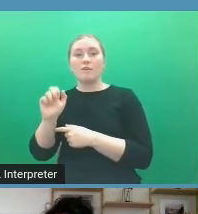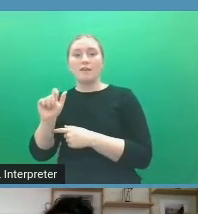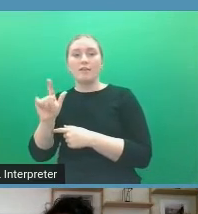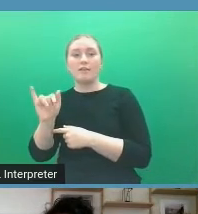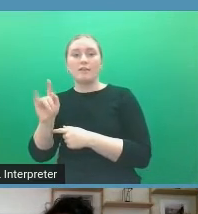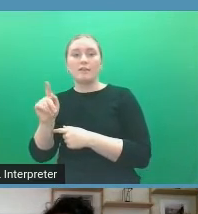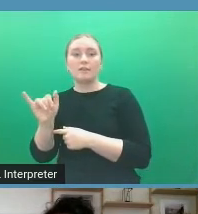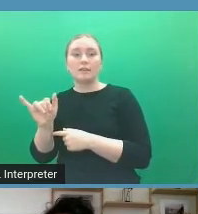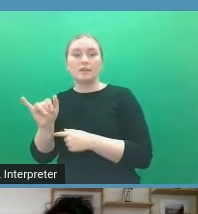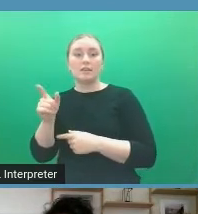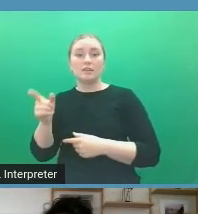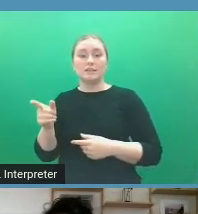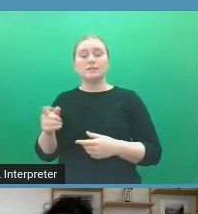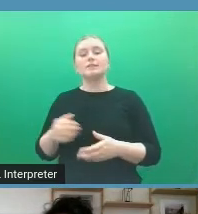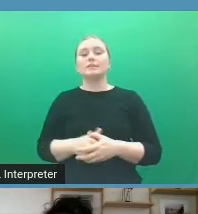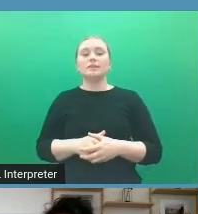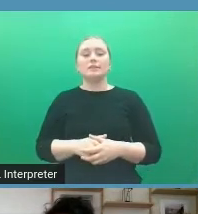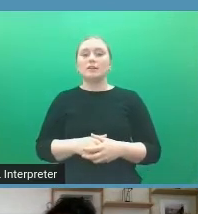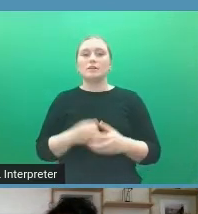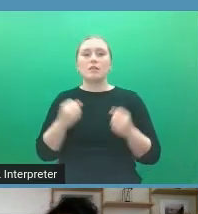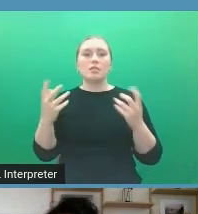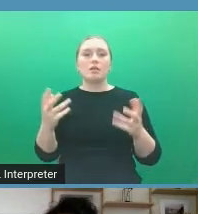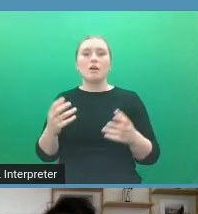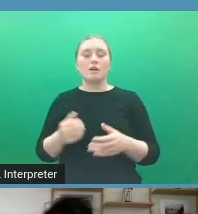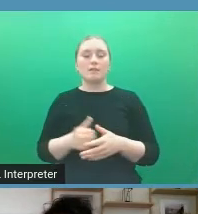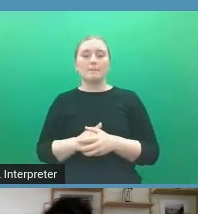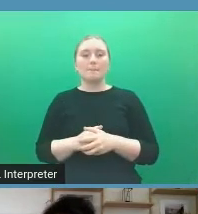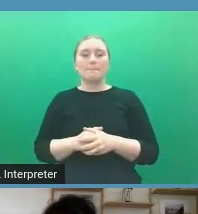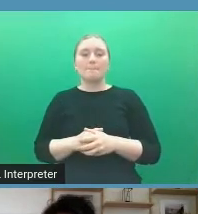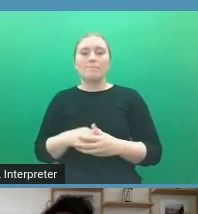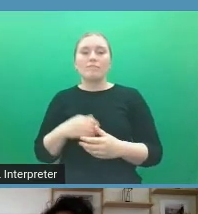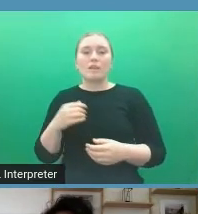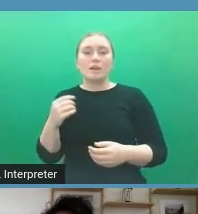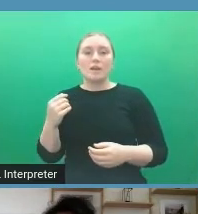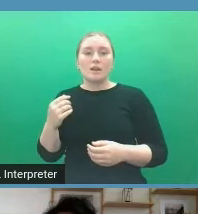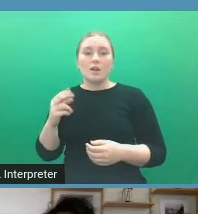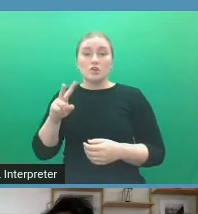twelve thousand dollars, so it's pretty expensive for a lot in particular for a lot of small museums